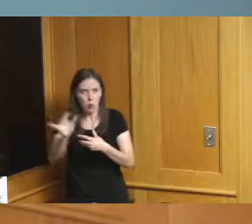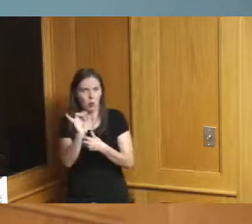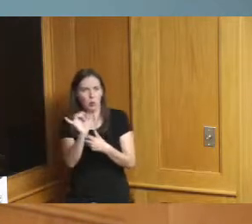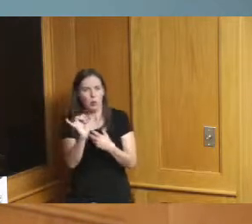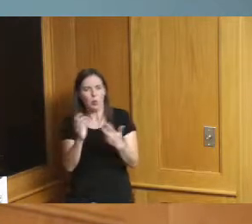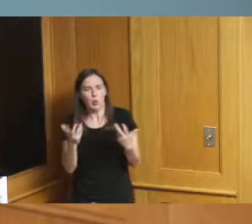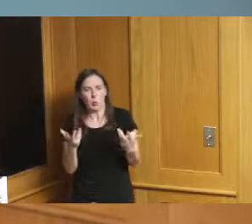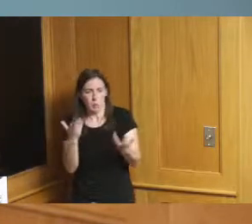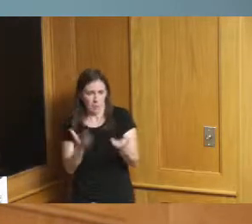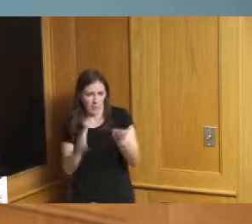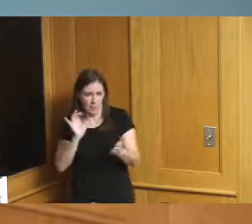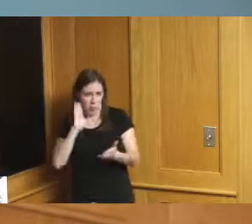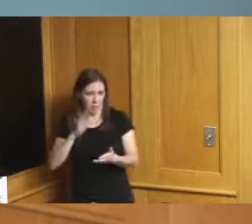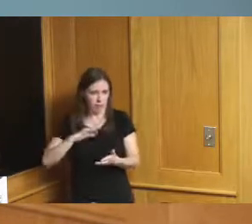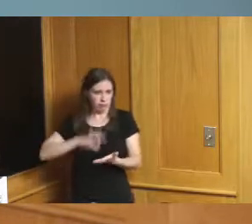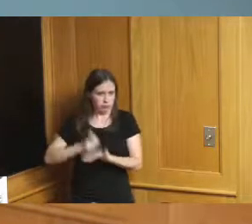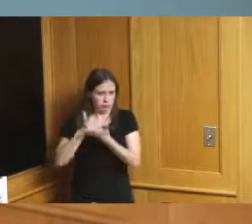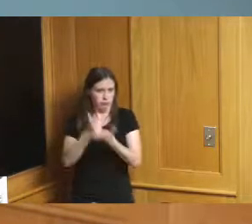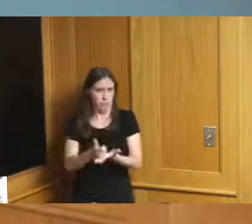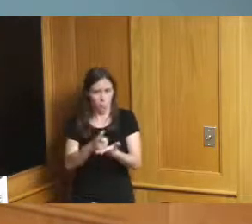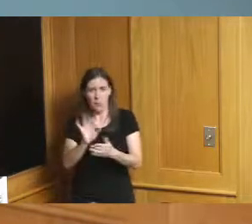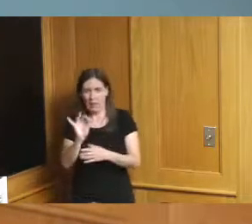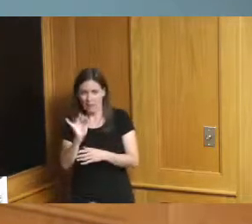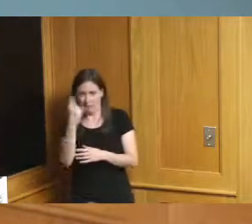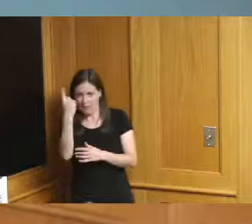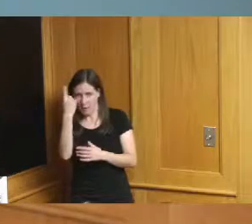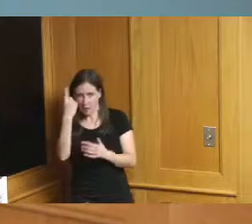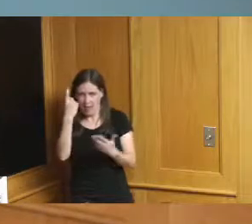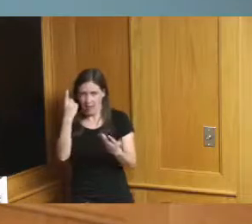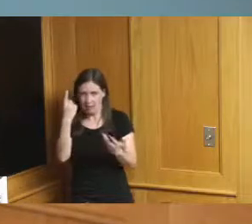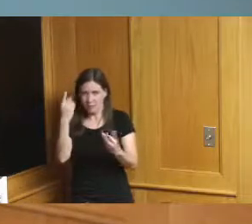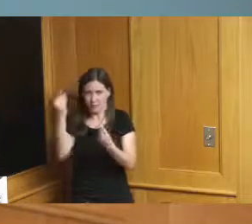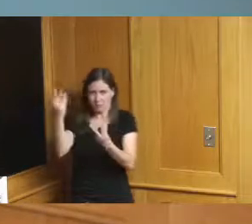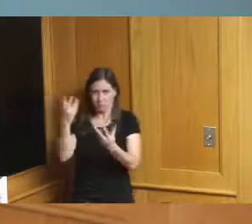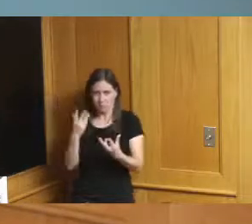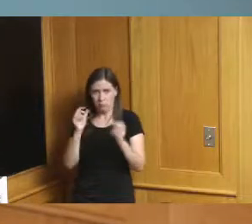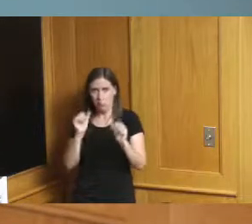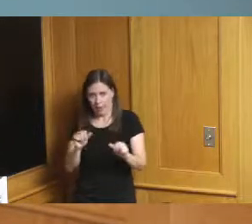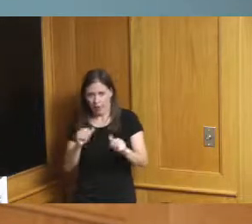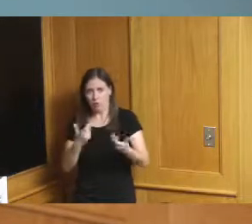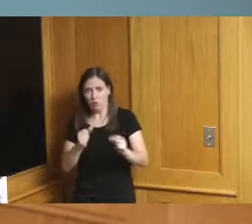that might be helpful if we can get something that we can look at and move quickly as like you said